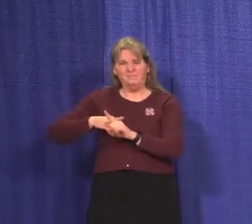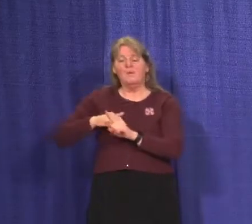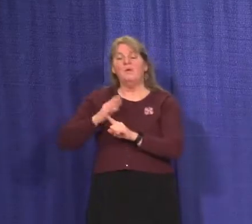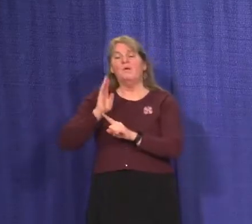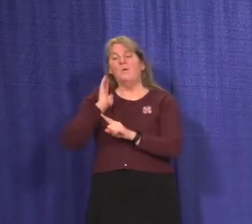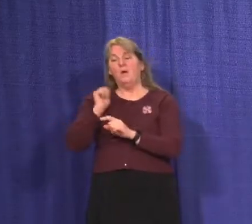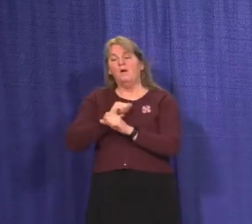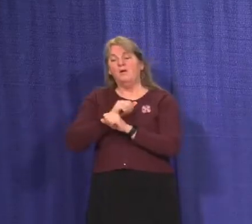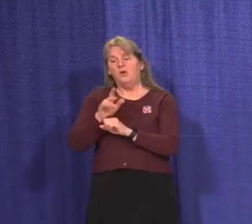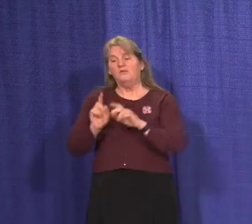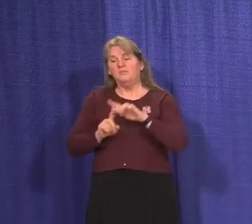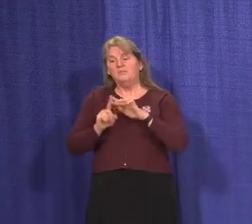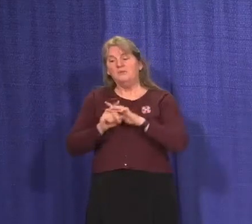And possibilities cases will